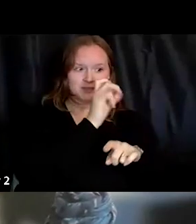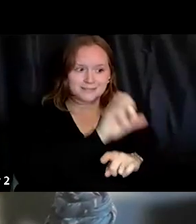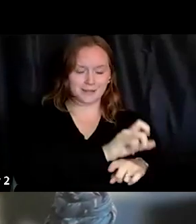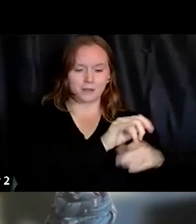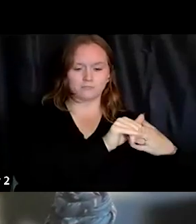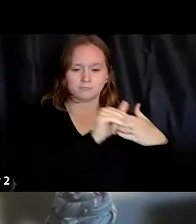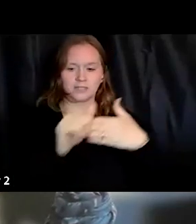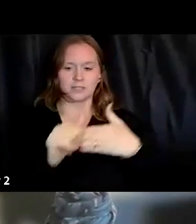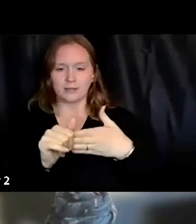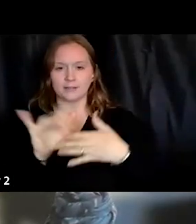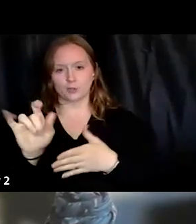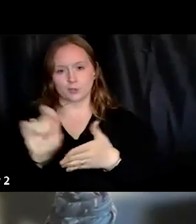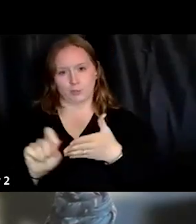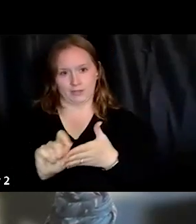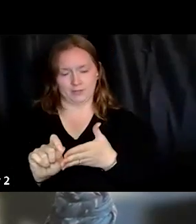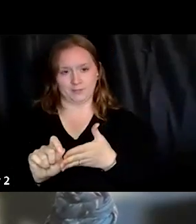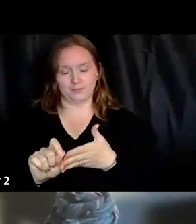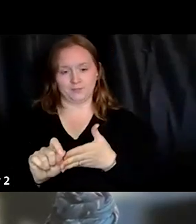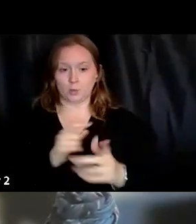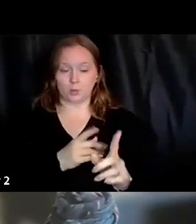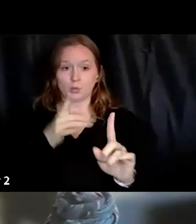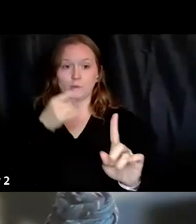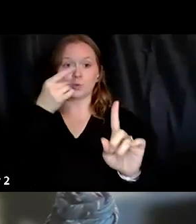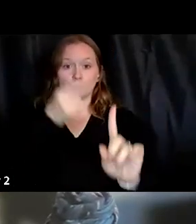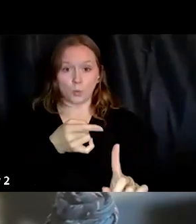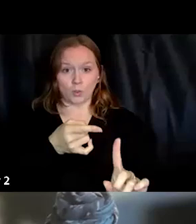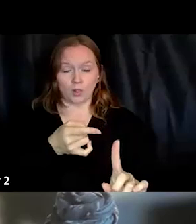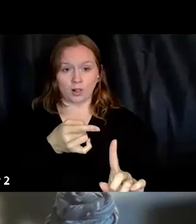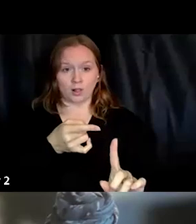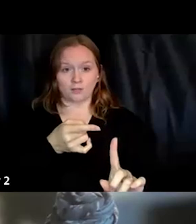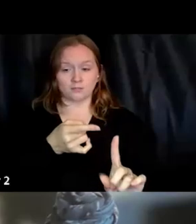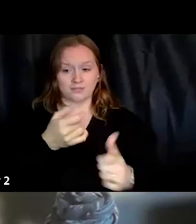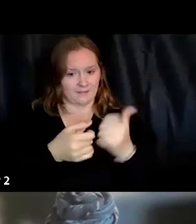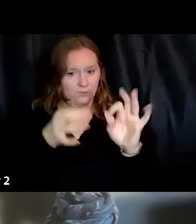So your goal the whole time, every sentence you add into the MSR